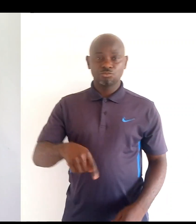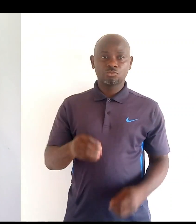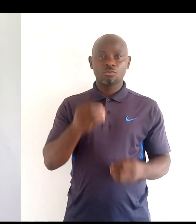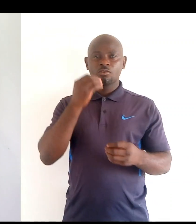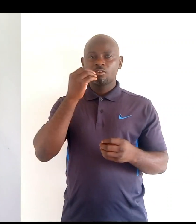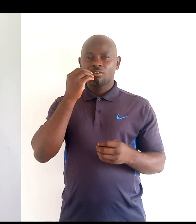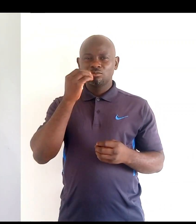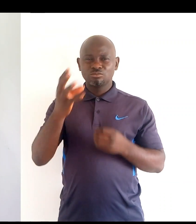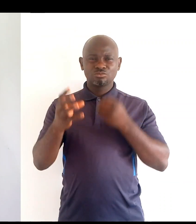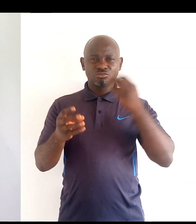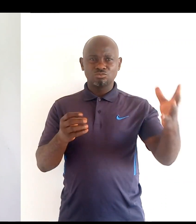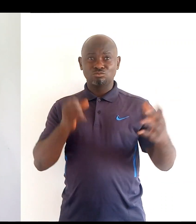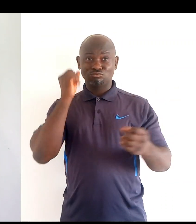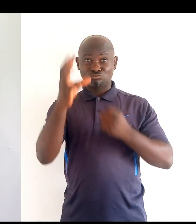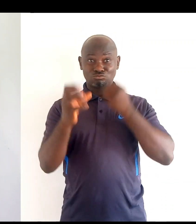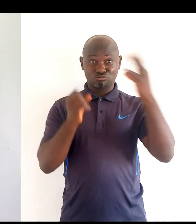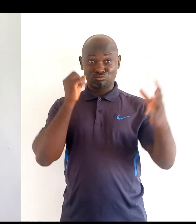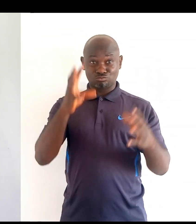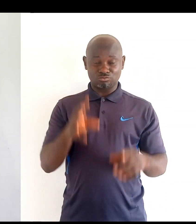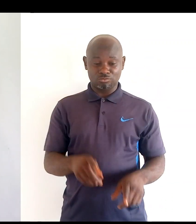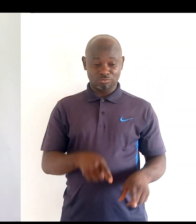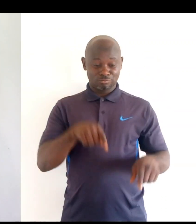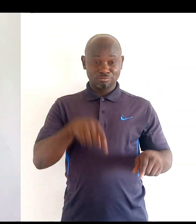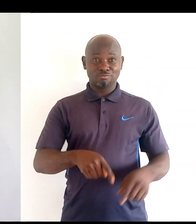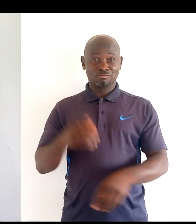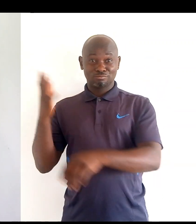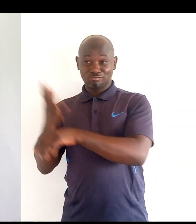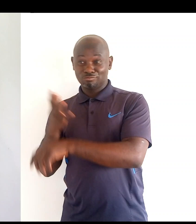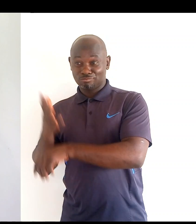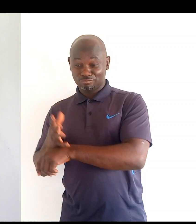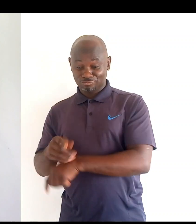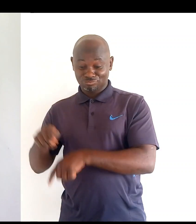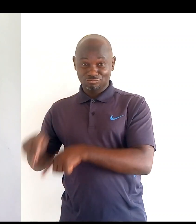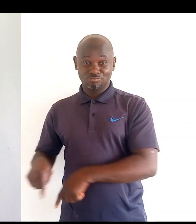different languages, their linguistic repertoires increase. So, they're able to communicate